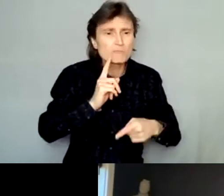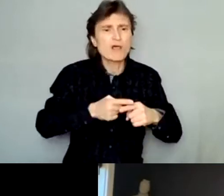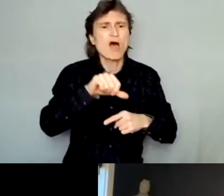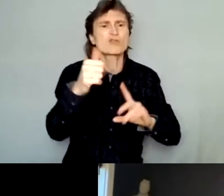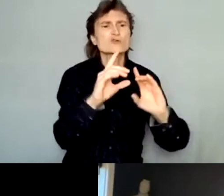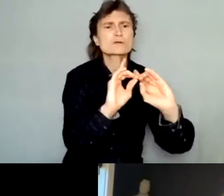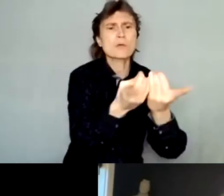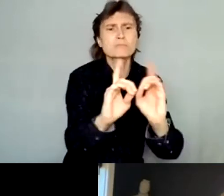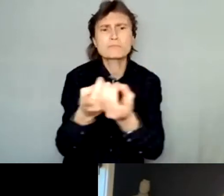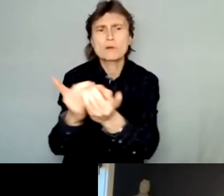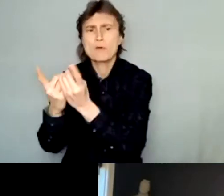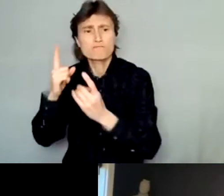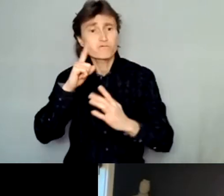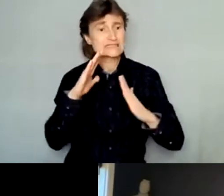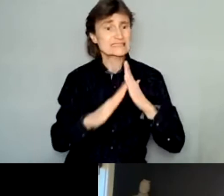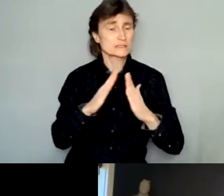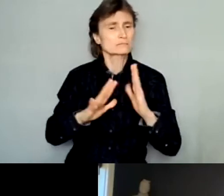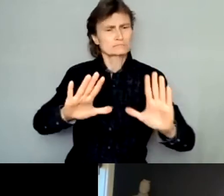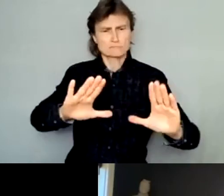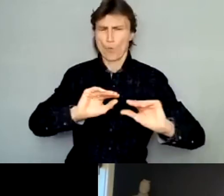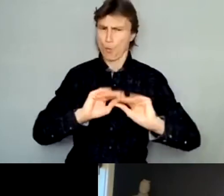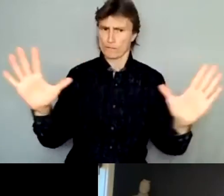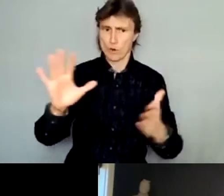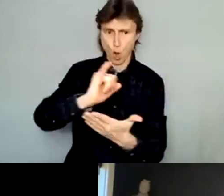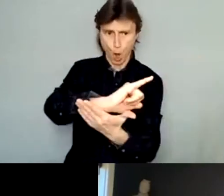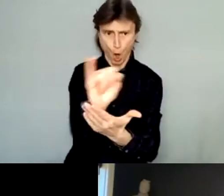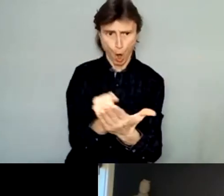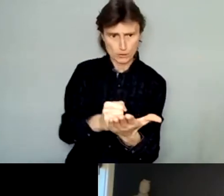The arts are a part of how Calgary will move forward.